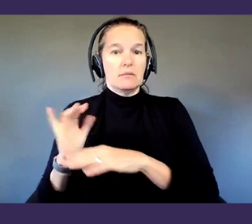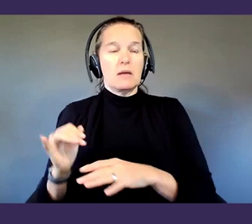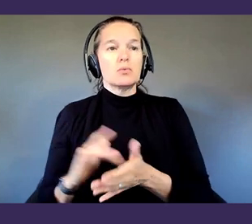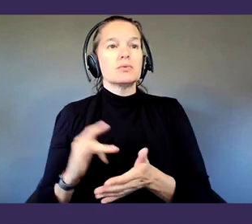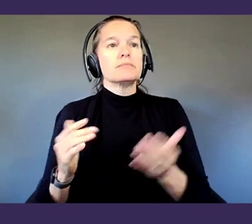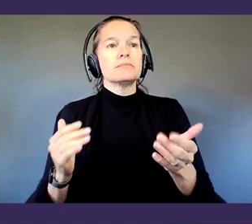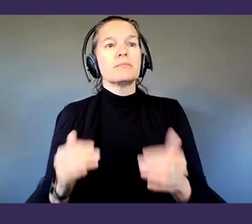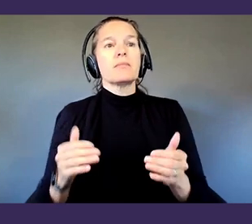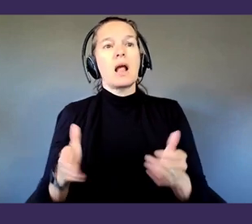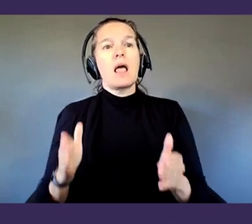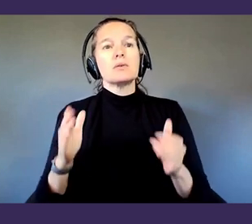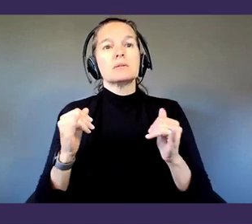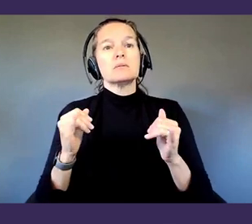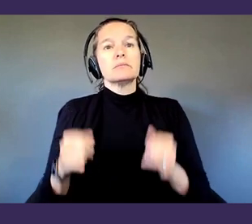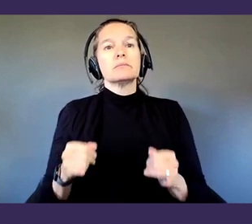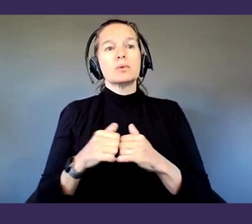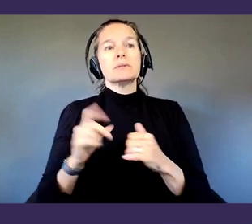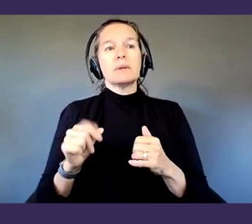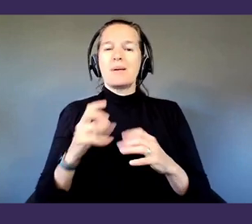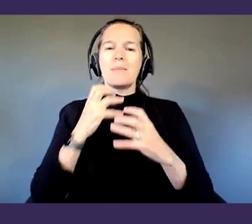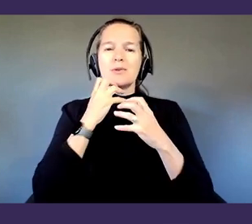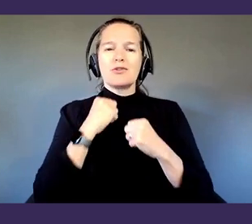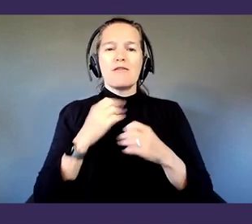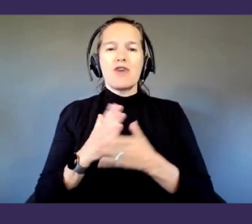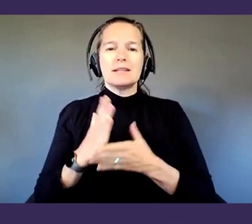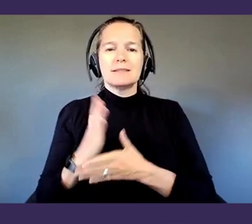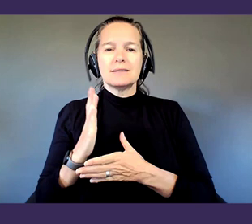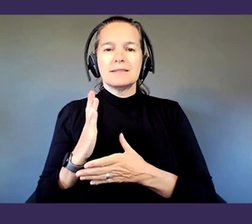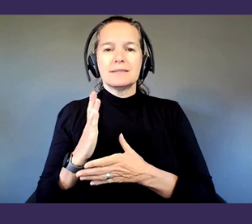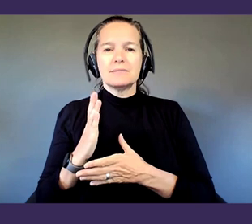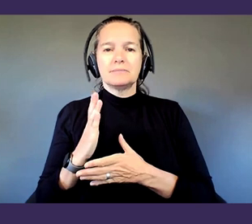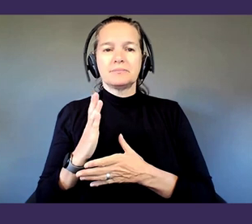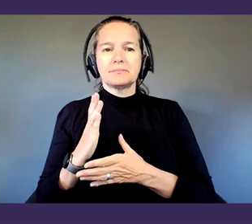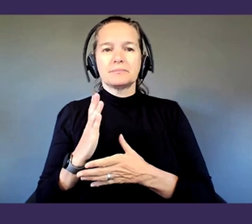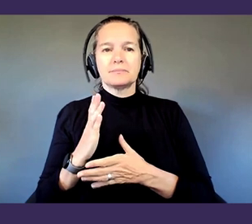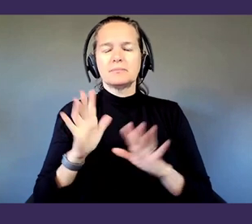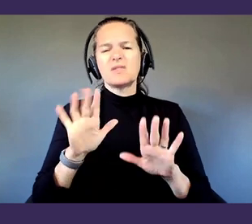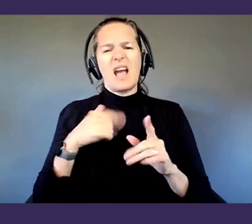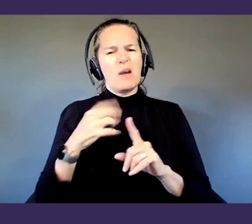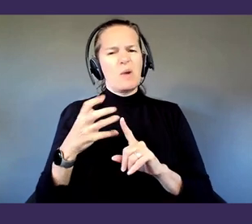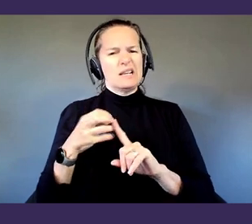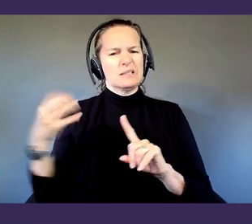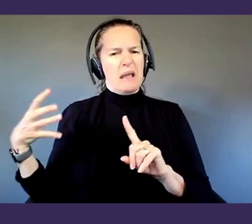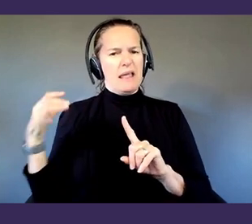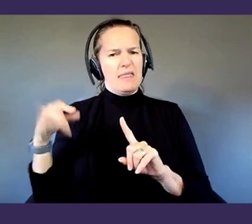to preserve their rights, right? Because with SDM, and I wanna sort of expand on this point for a second,